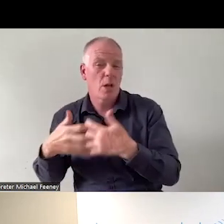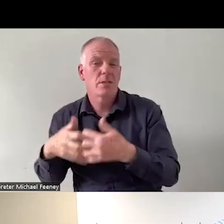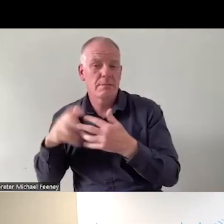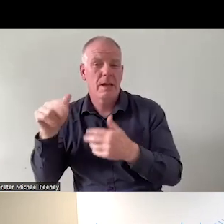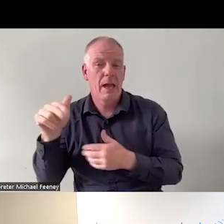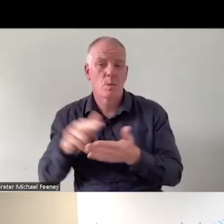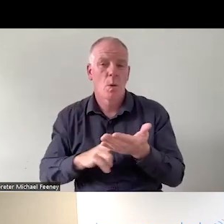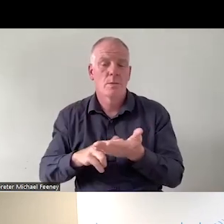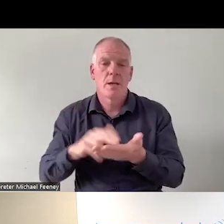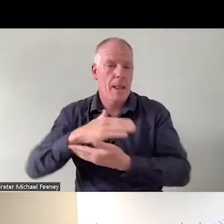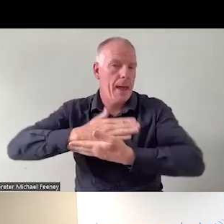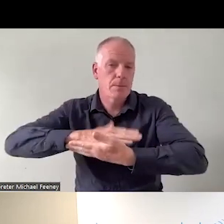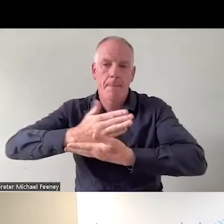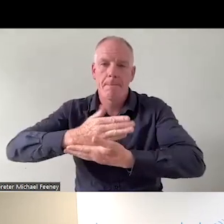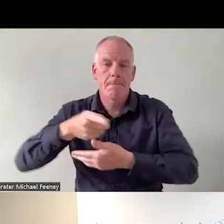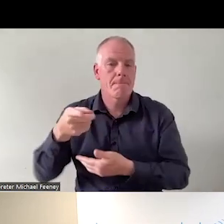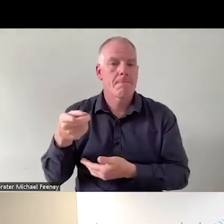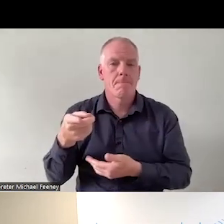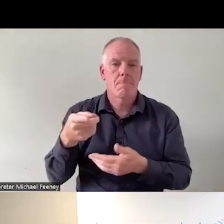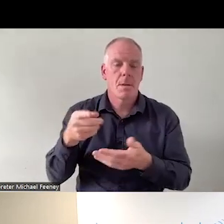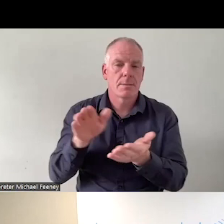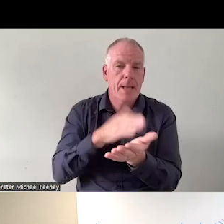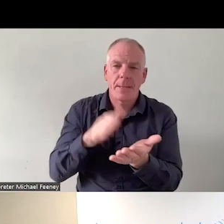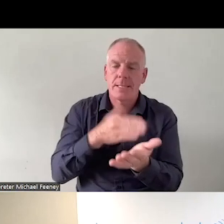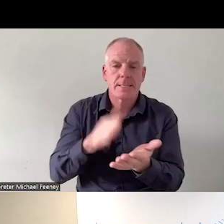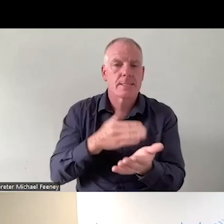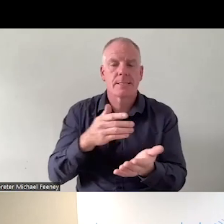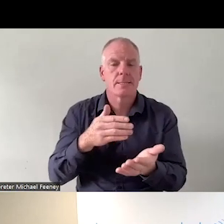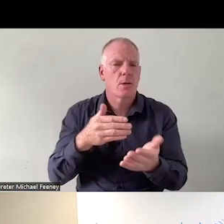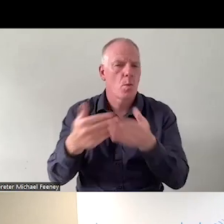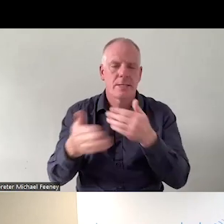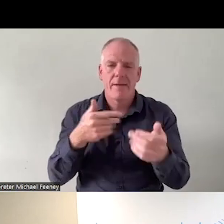a laptop or a tablet for example, that's got an audio output so they can hear it.